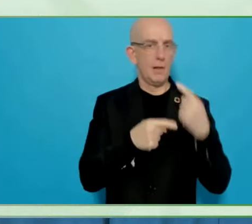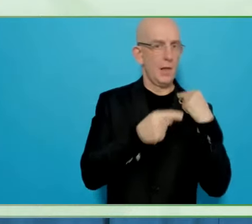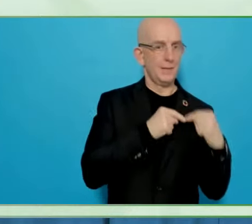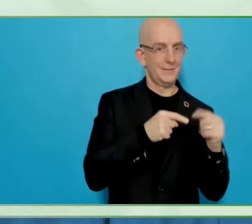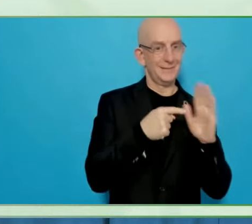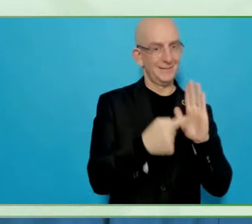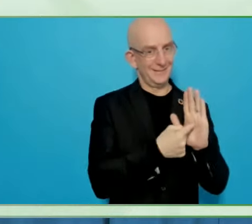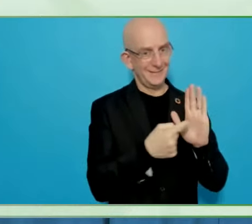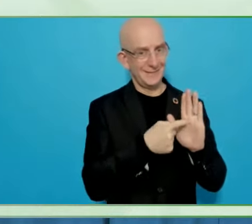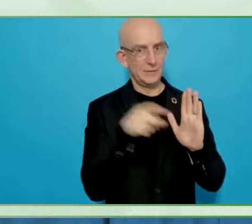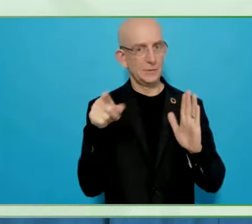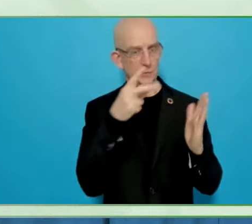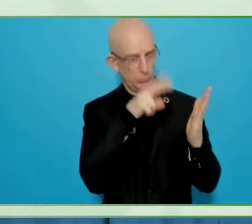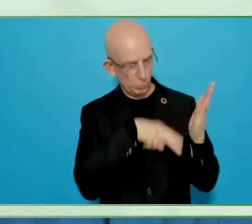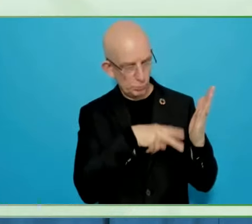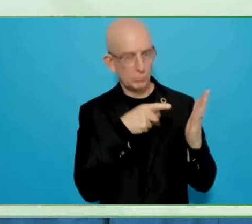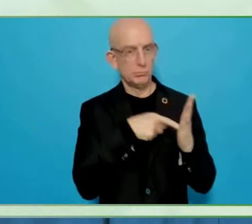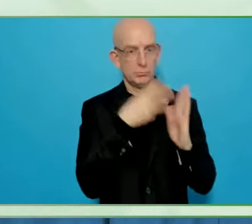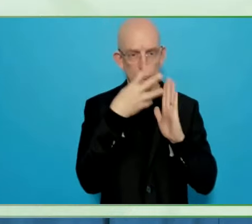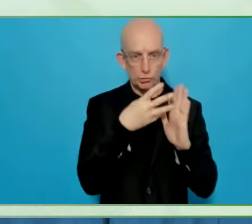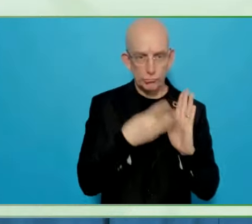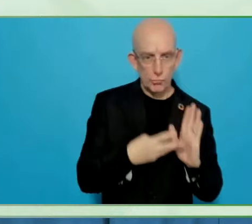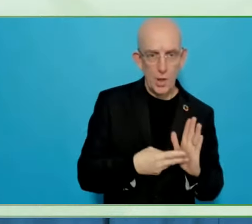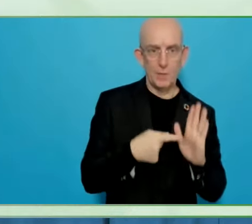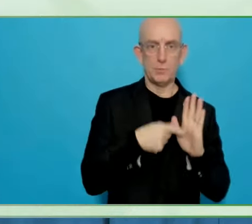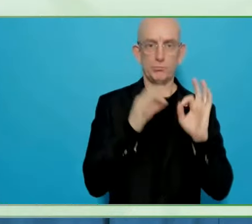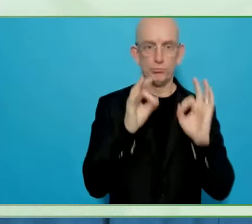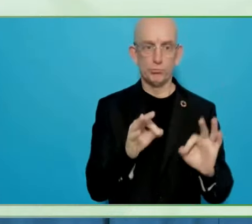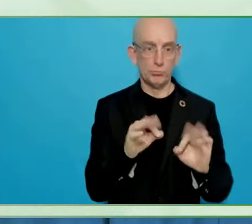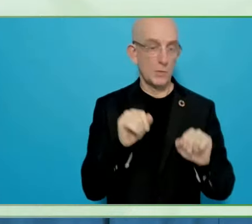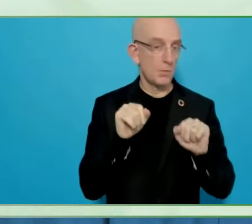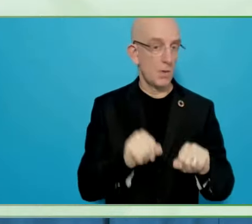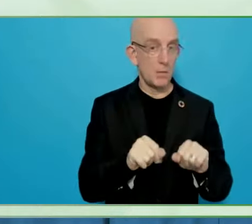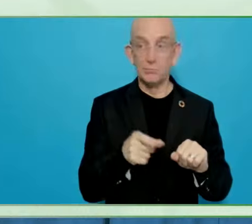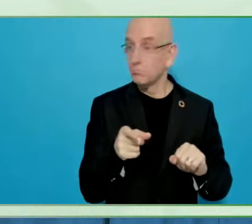it would also it will require that public authorities will check and